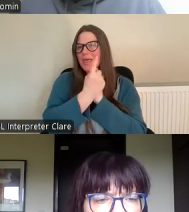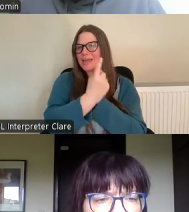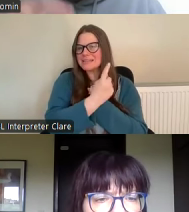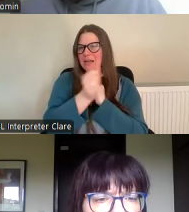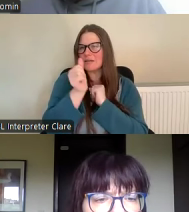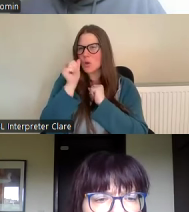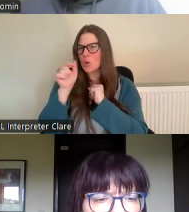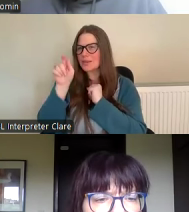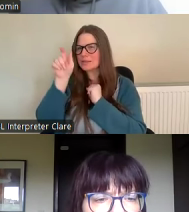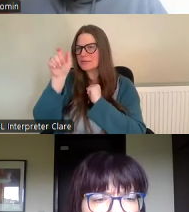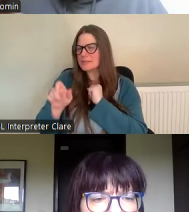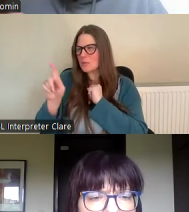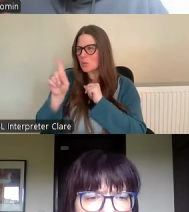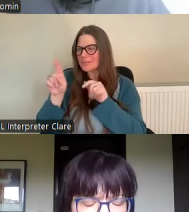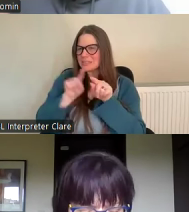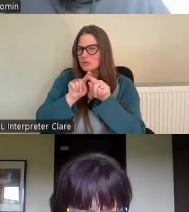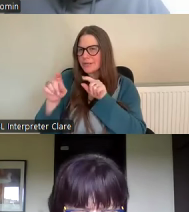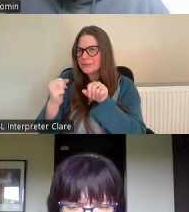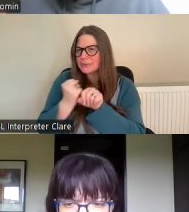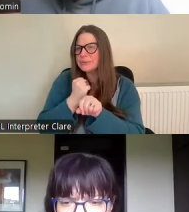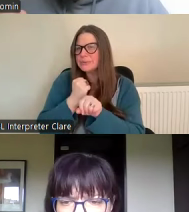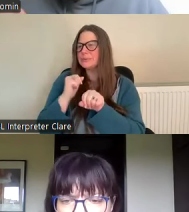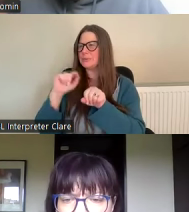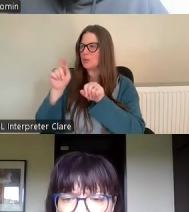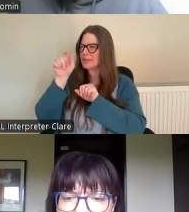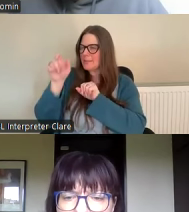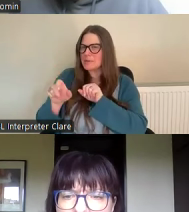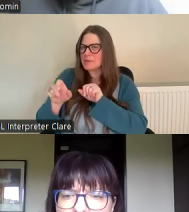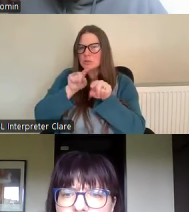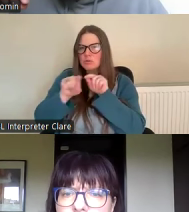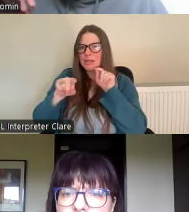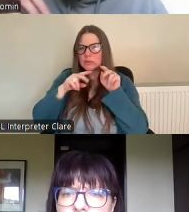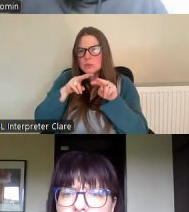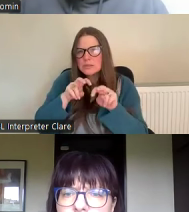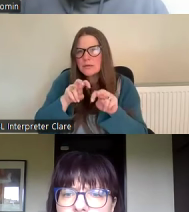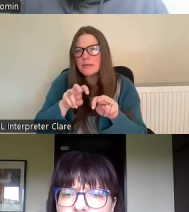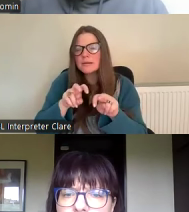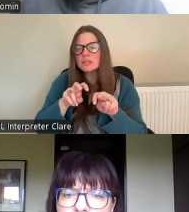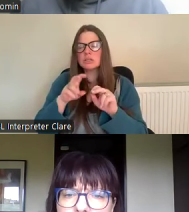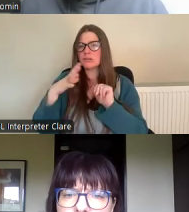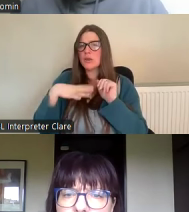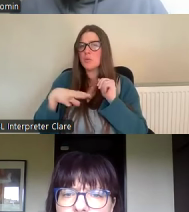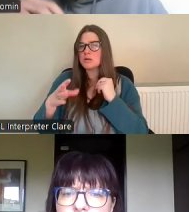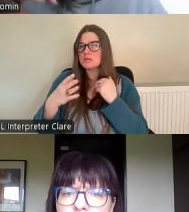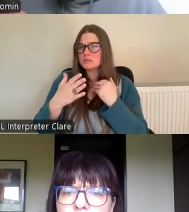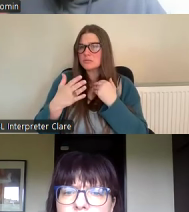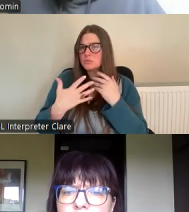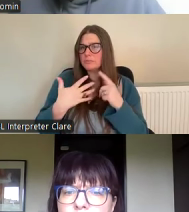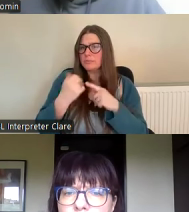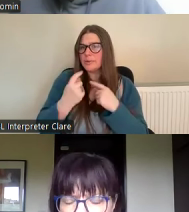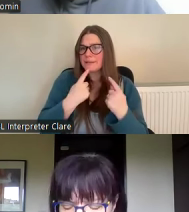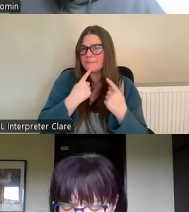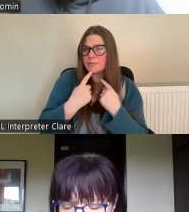to do, what a searcher is trying to do, are they trying to just find out more information or are they trying to actually buy